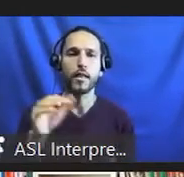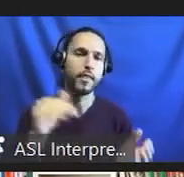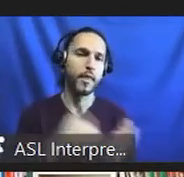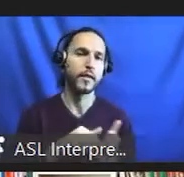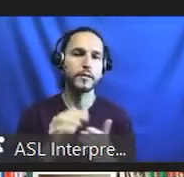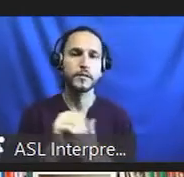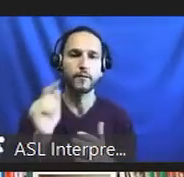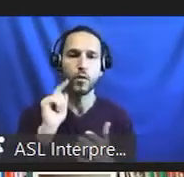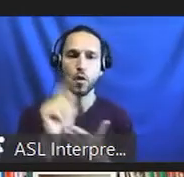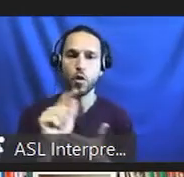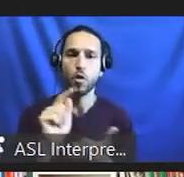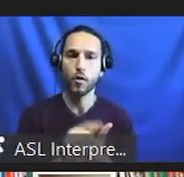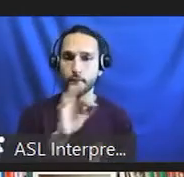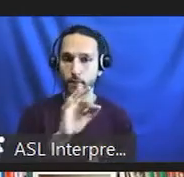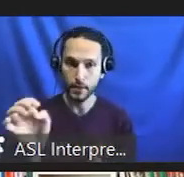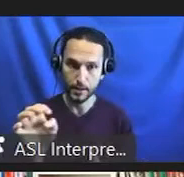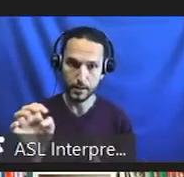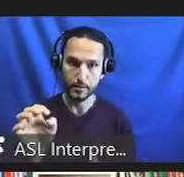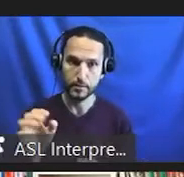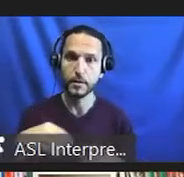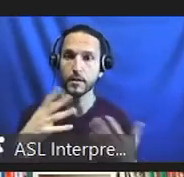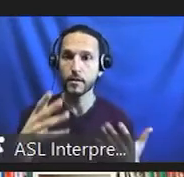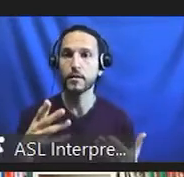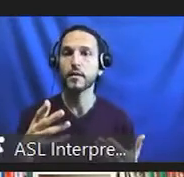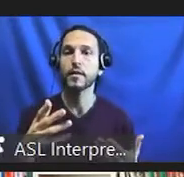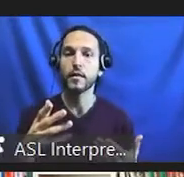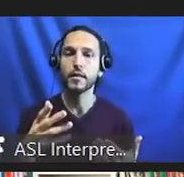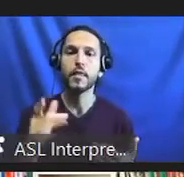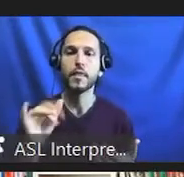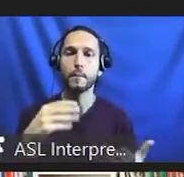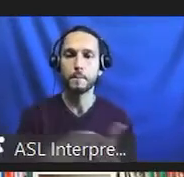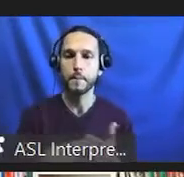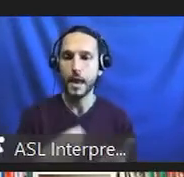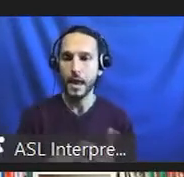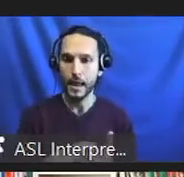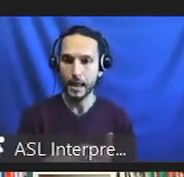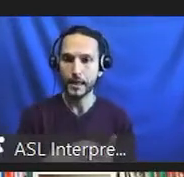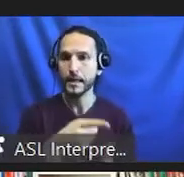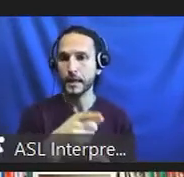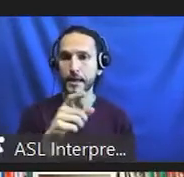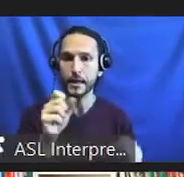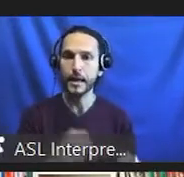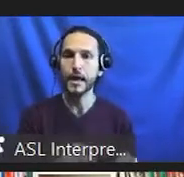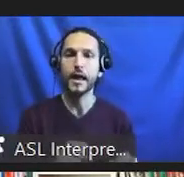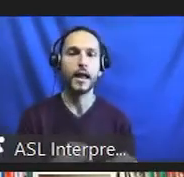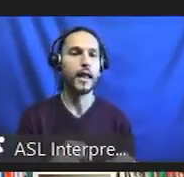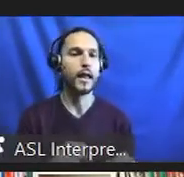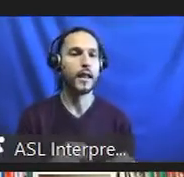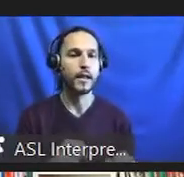which is very common to give the plaintiff the money so that he or she is not out the money